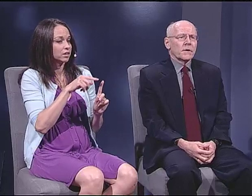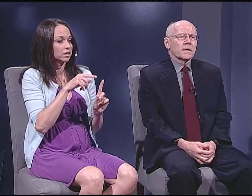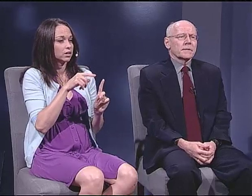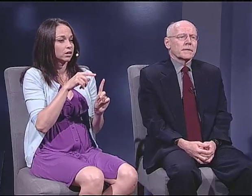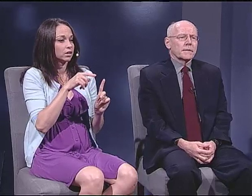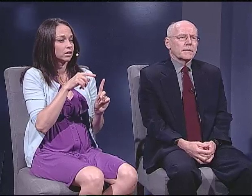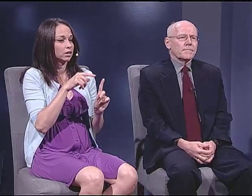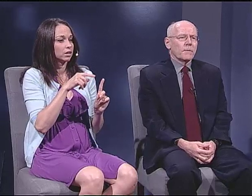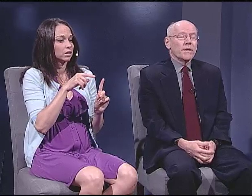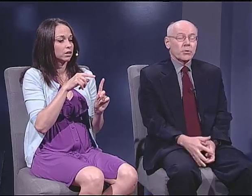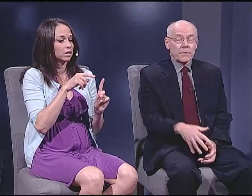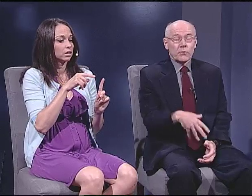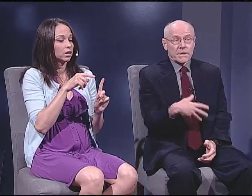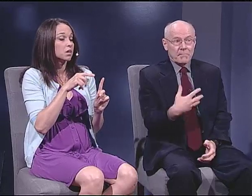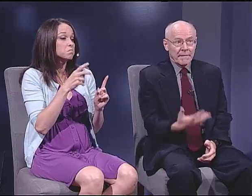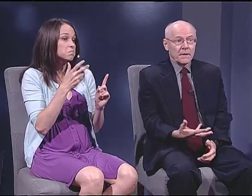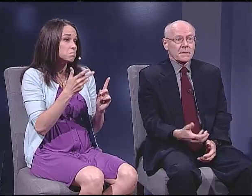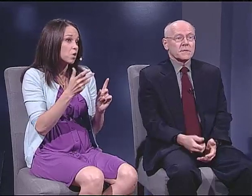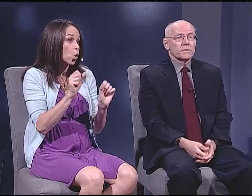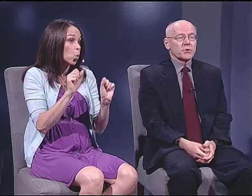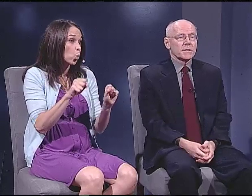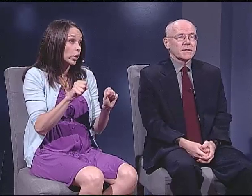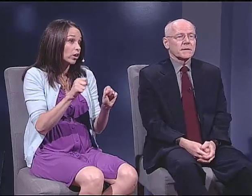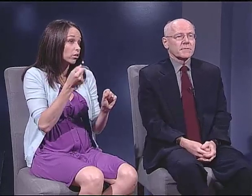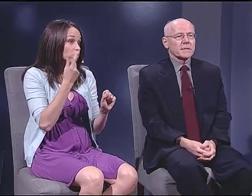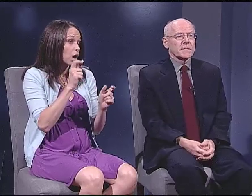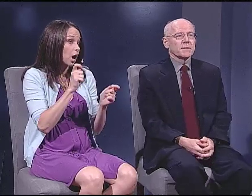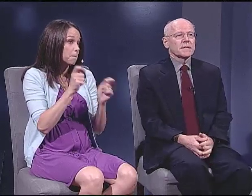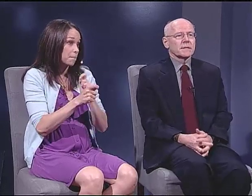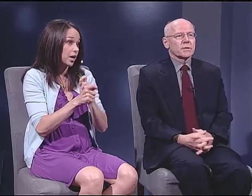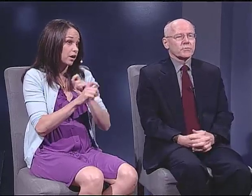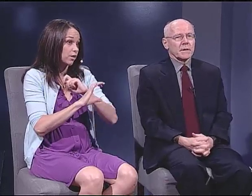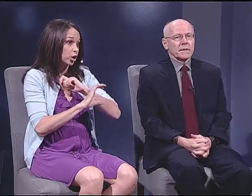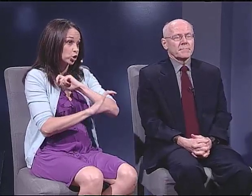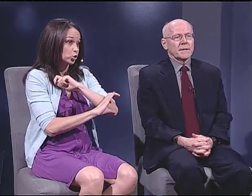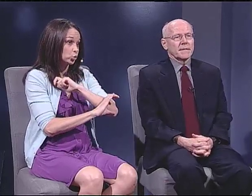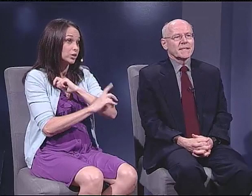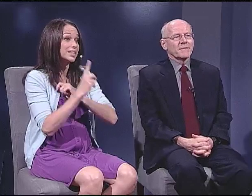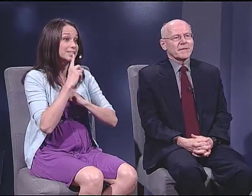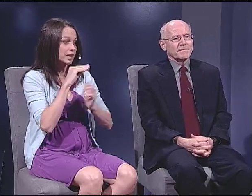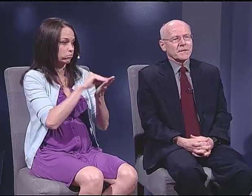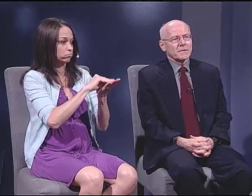or not-- we could, of course, amend the constitution to say that there is explicitly such a right. But, it's very difficult